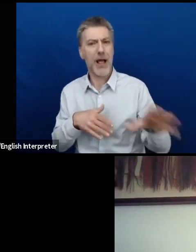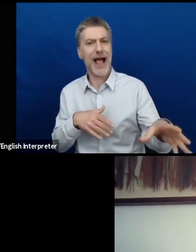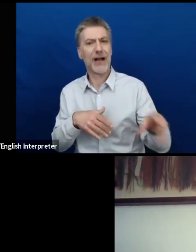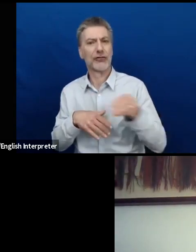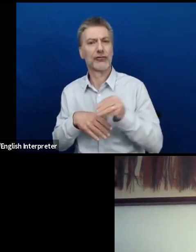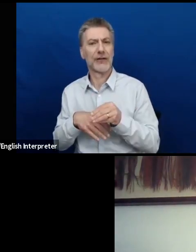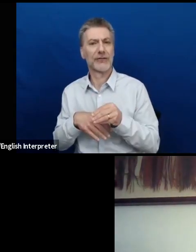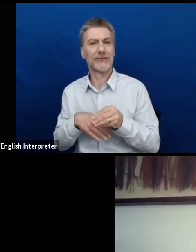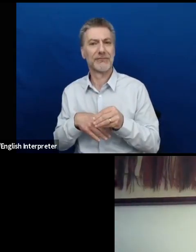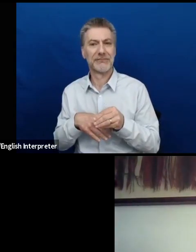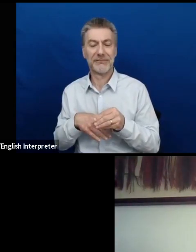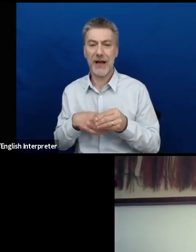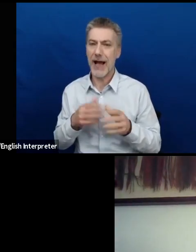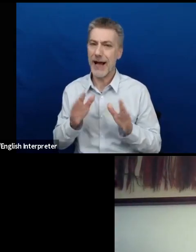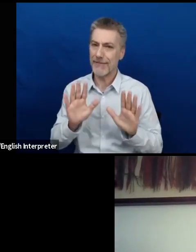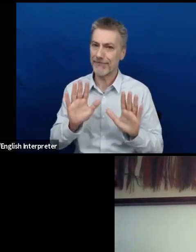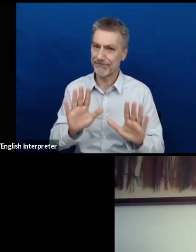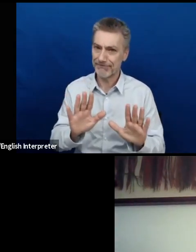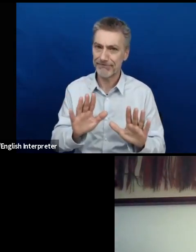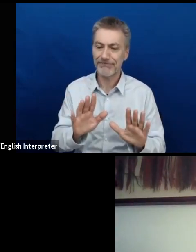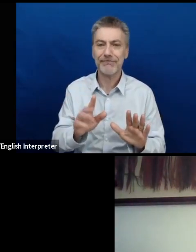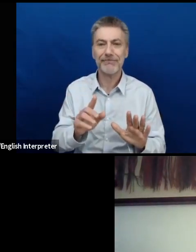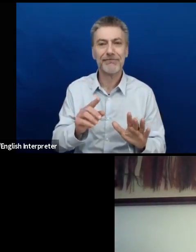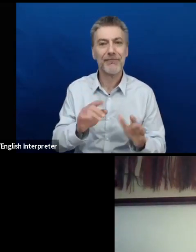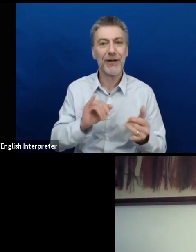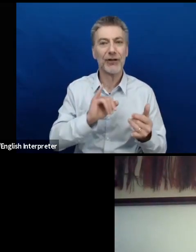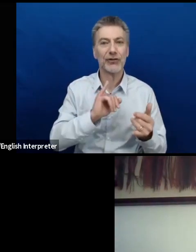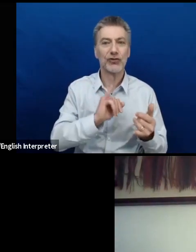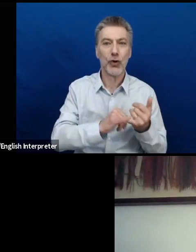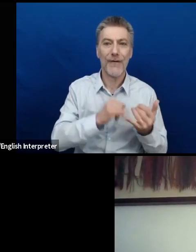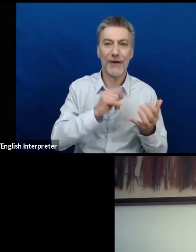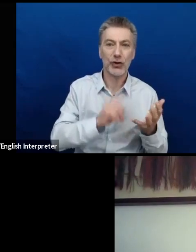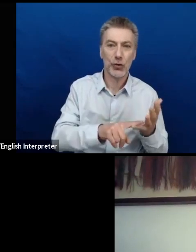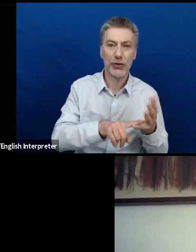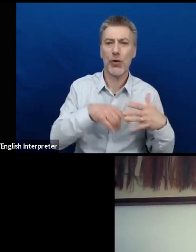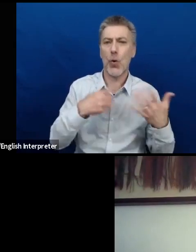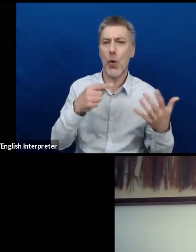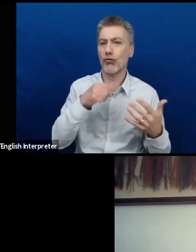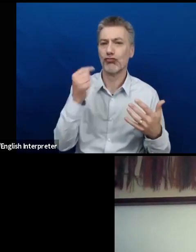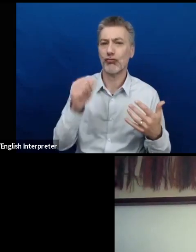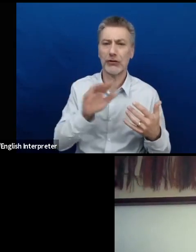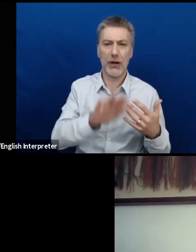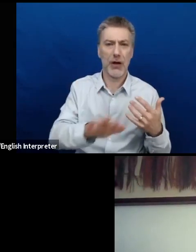to be able to address that questions. I think one of the things interesting to look at